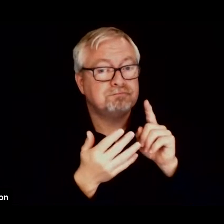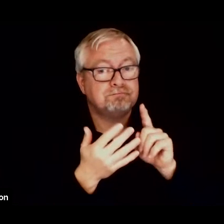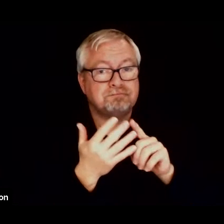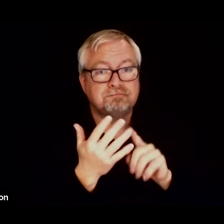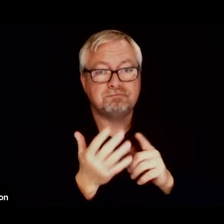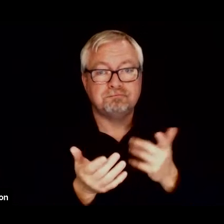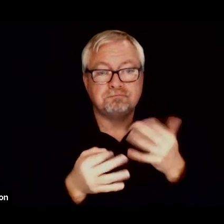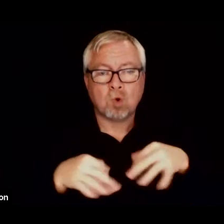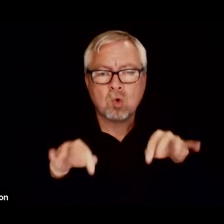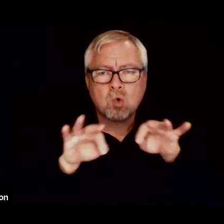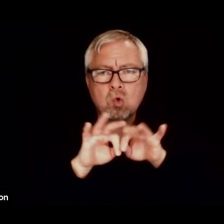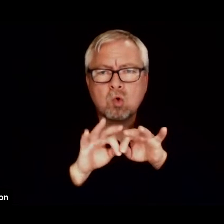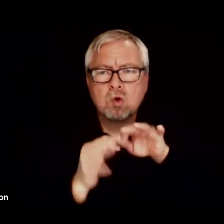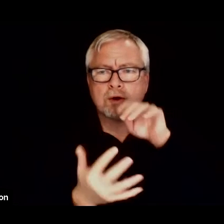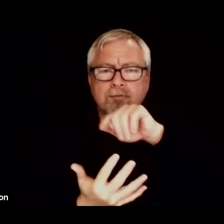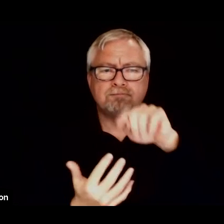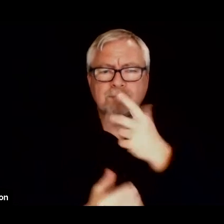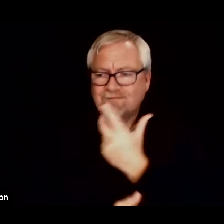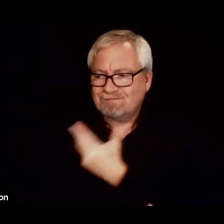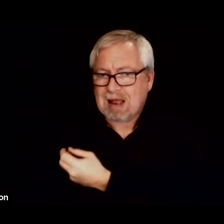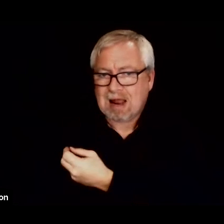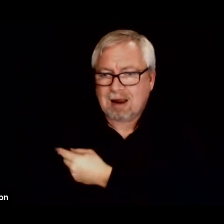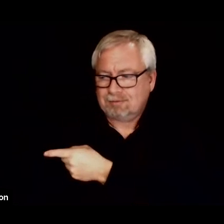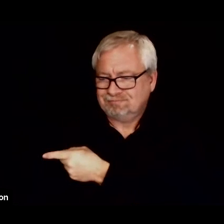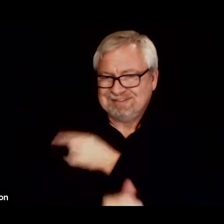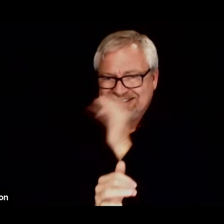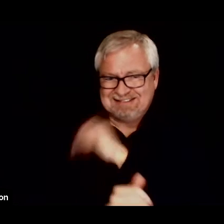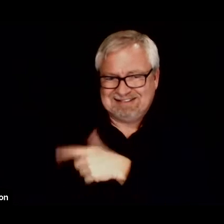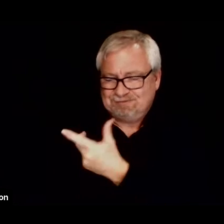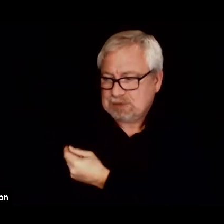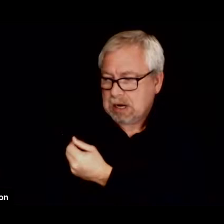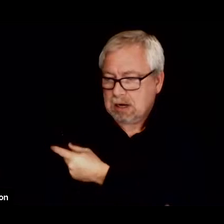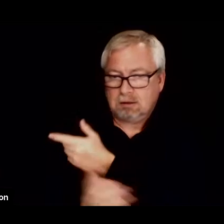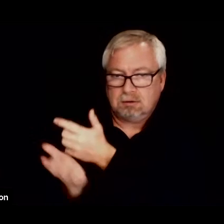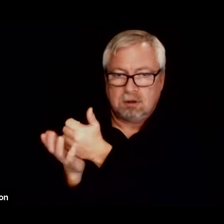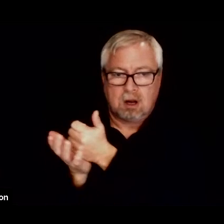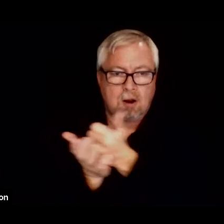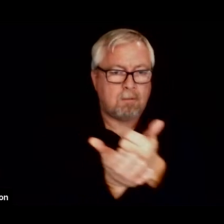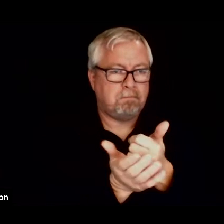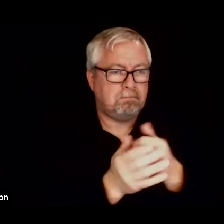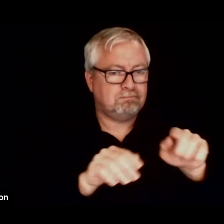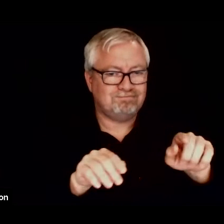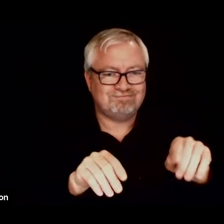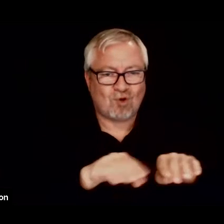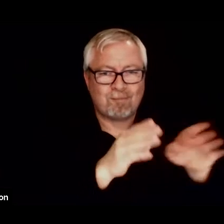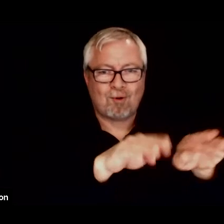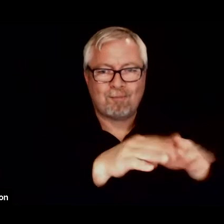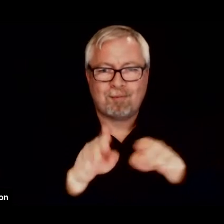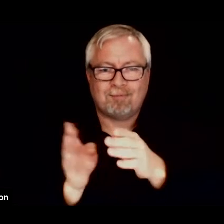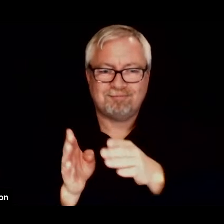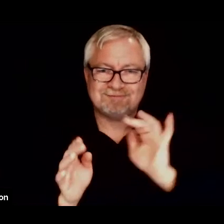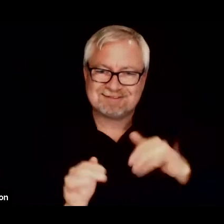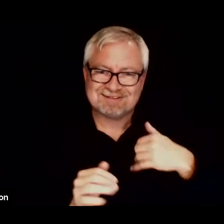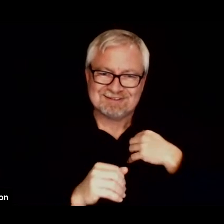that to happen. And as we've said yesterday, it's very important though that Minnesotans,